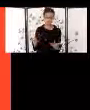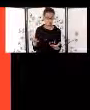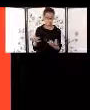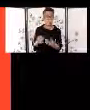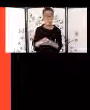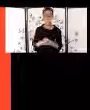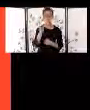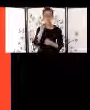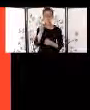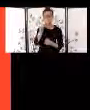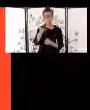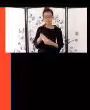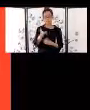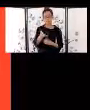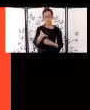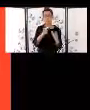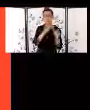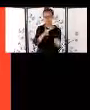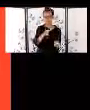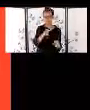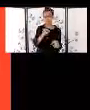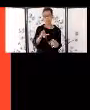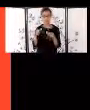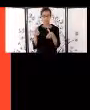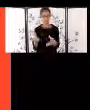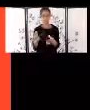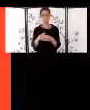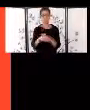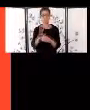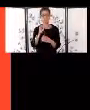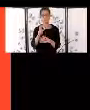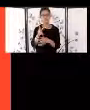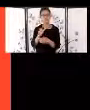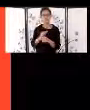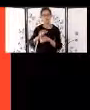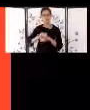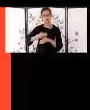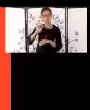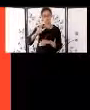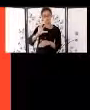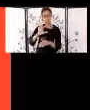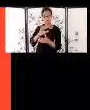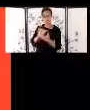you receive more than $500 from Calgary Arts Development in a single calendar year, then